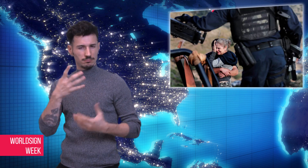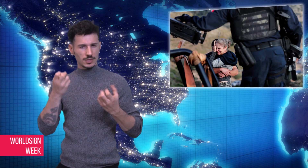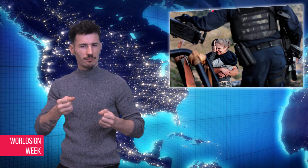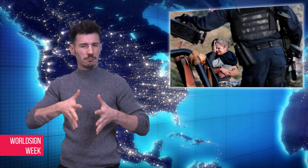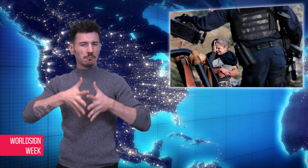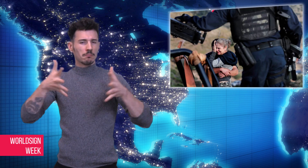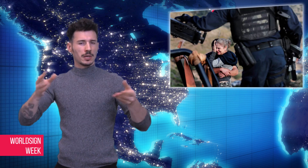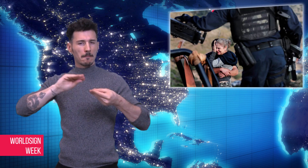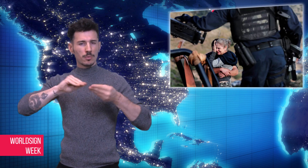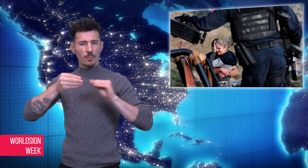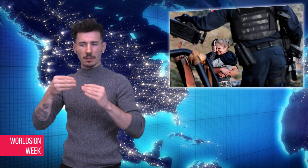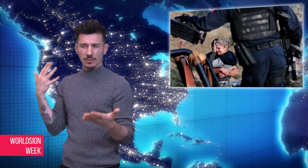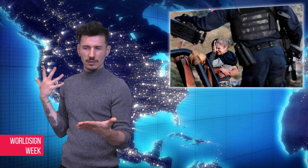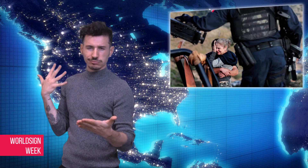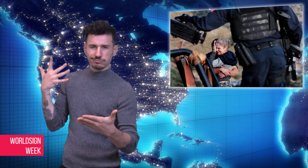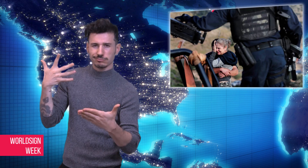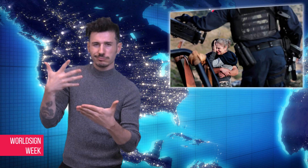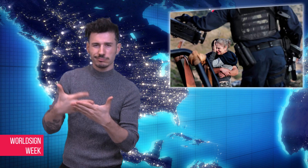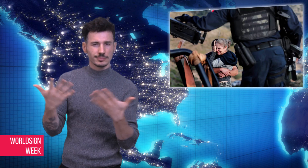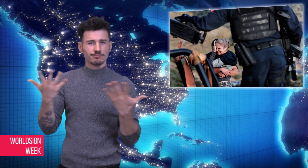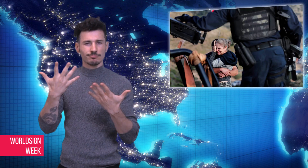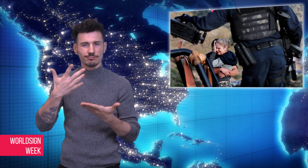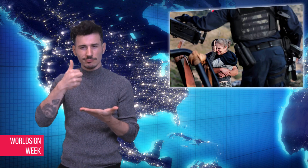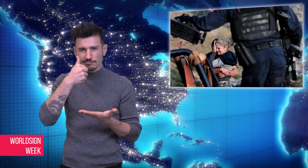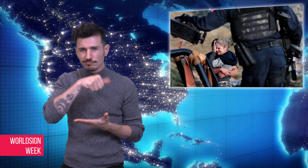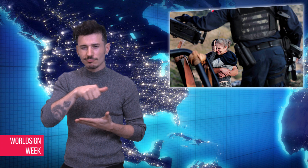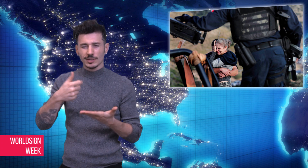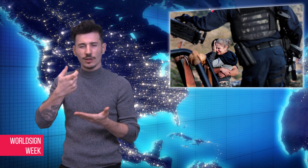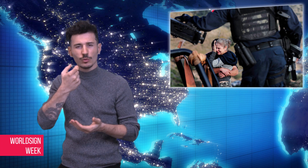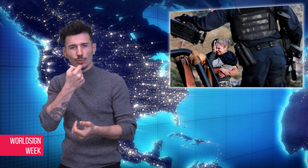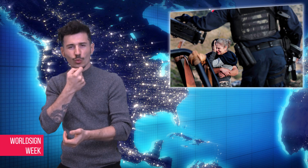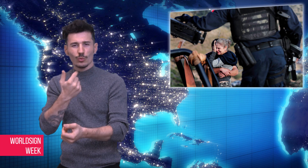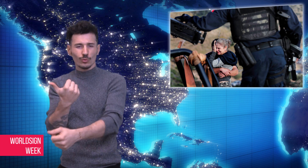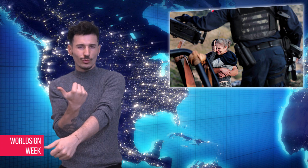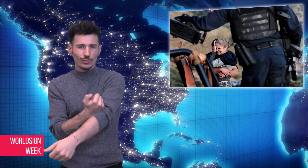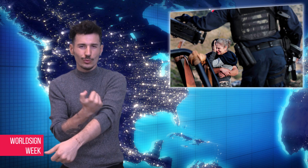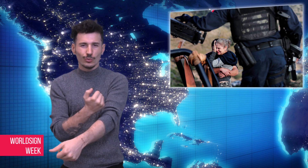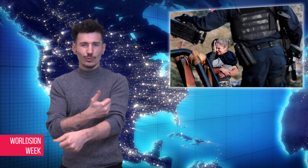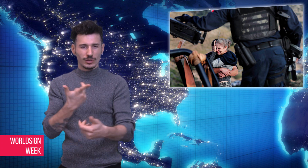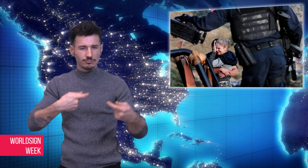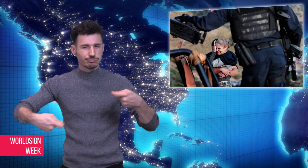Drug-related violence has been rampant in parts of